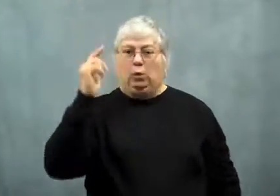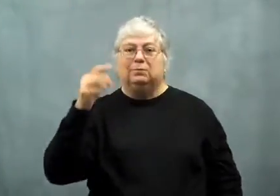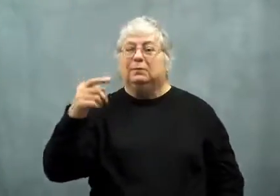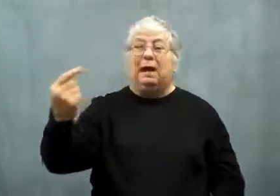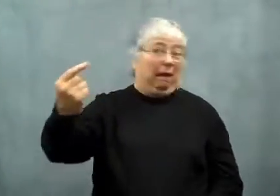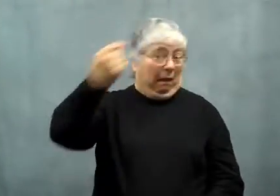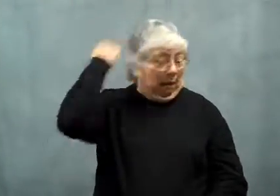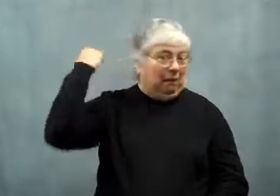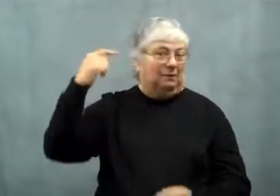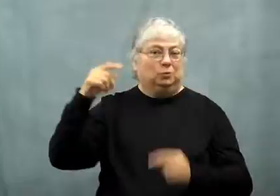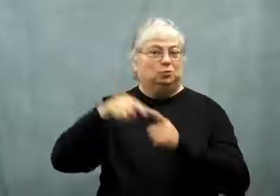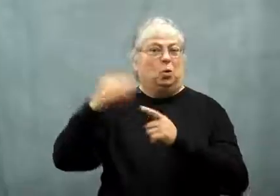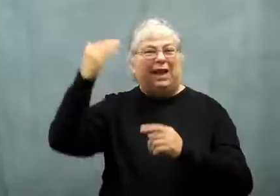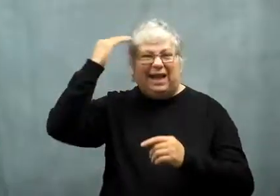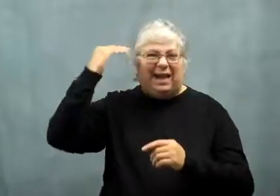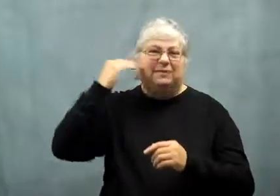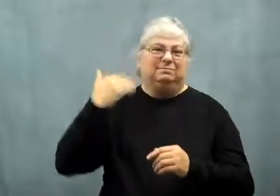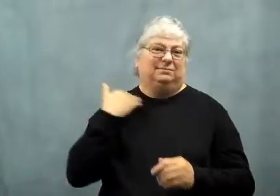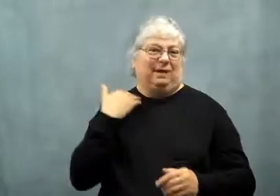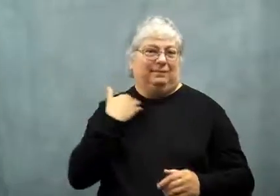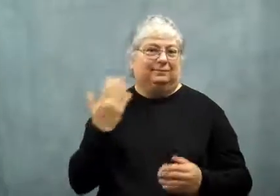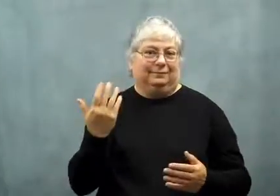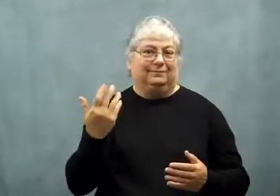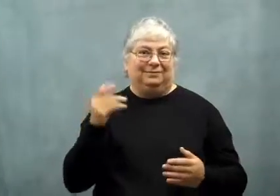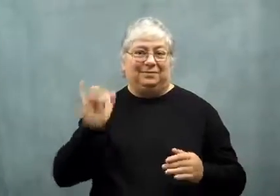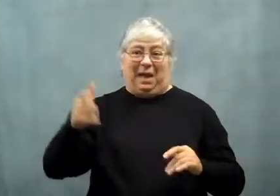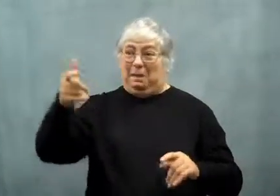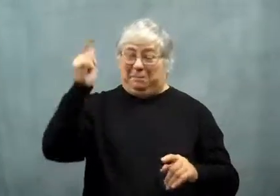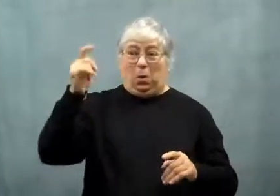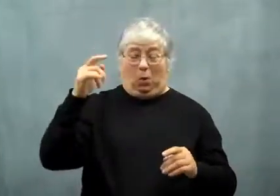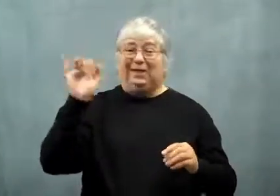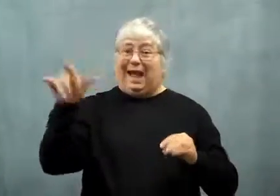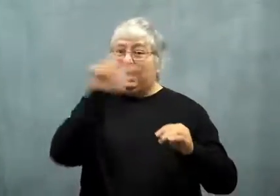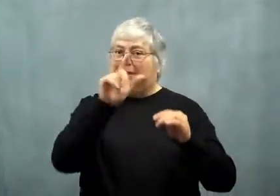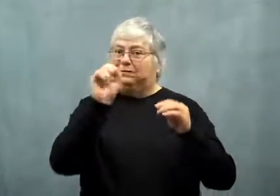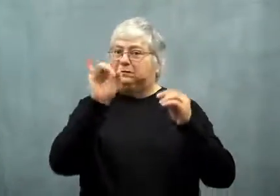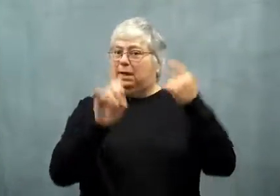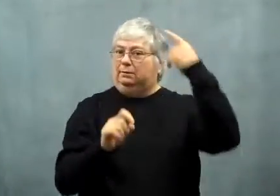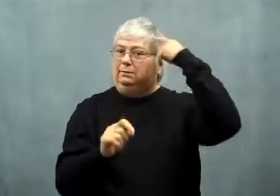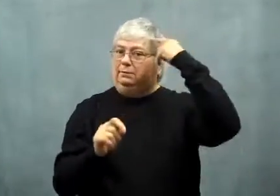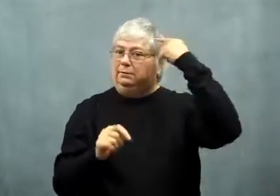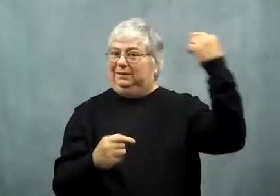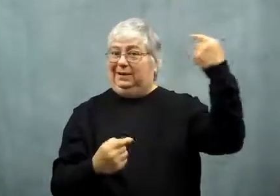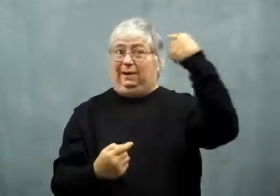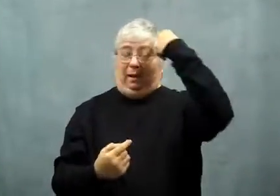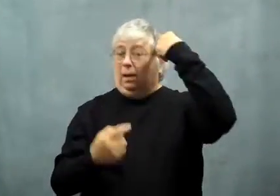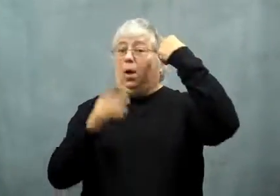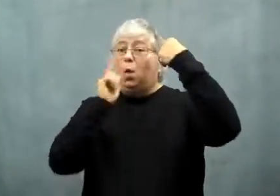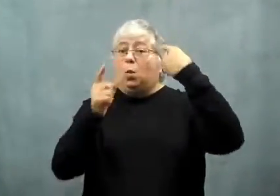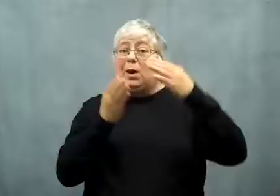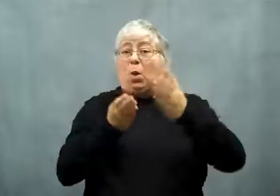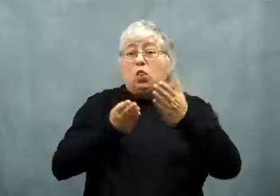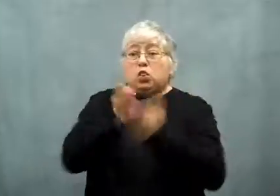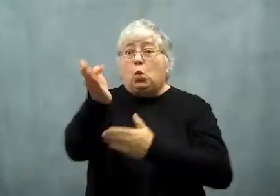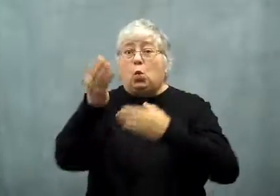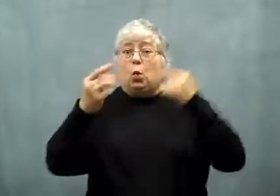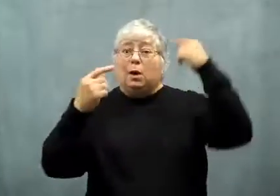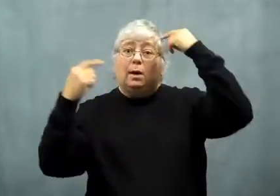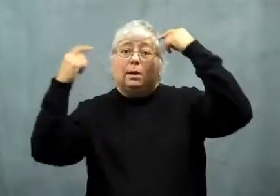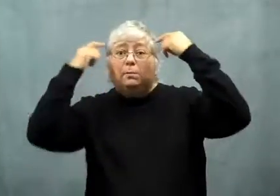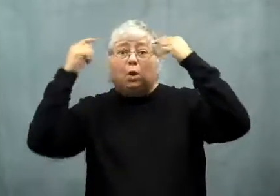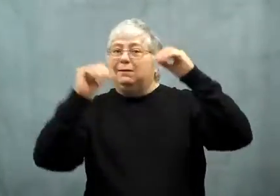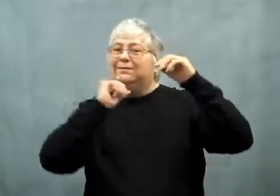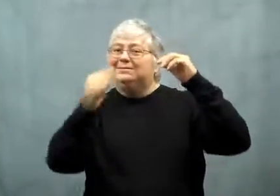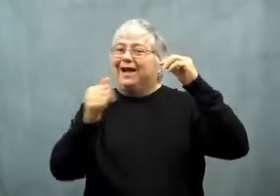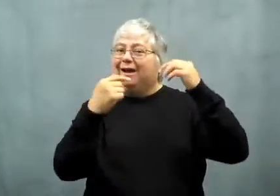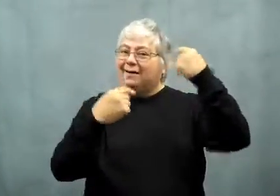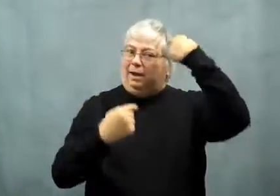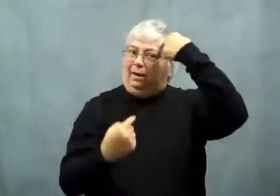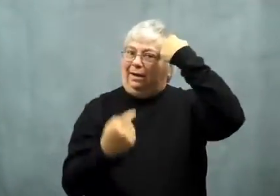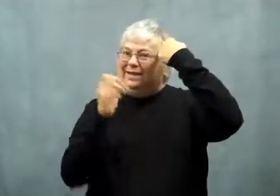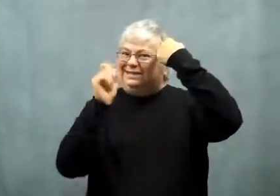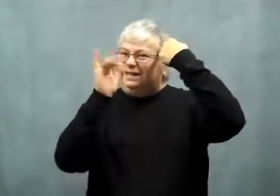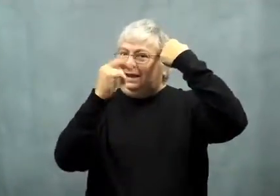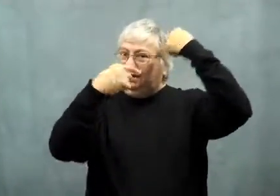She was struck in the head and neck.